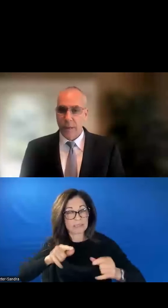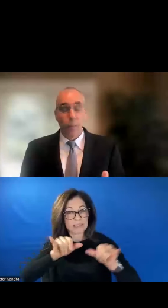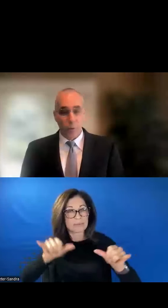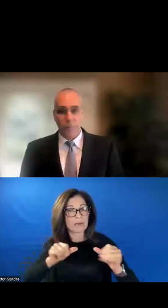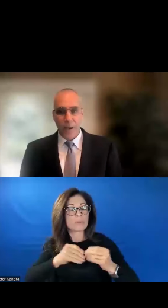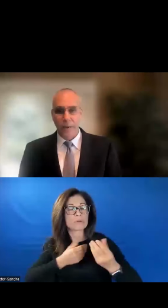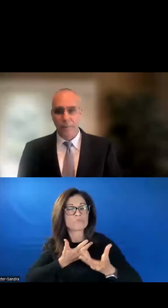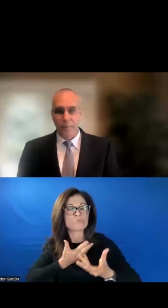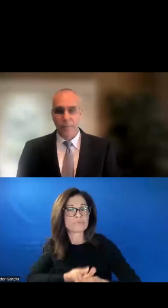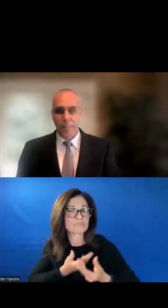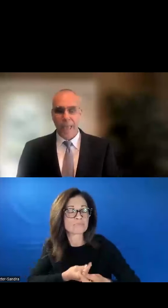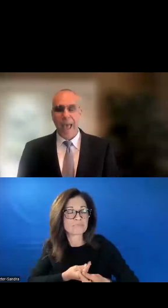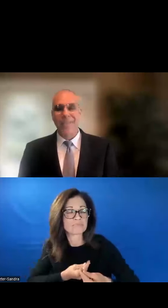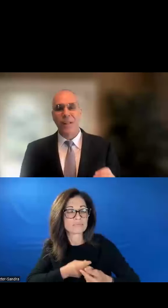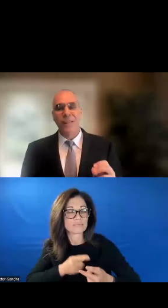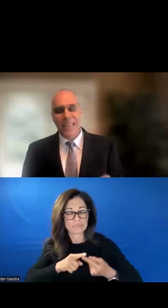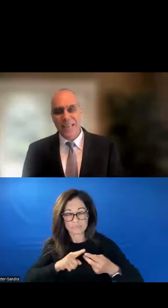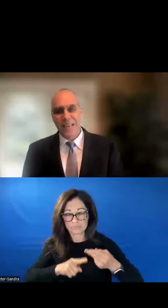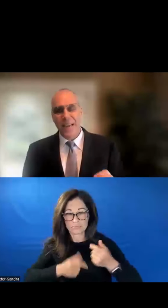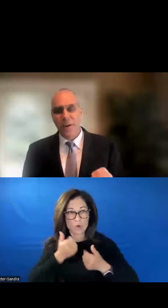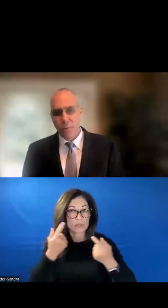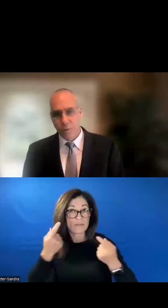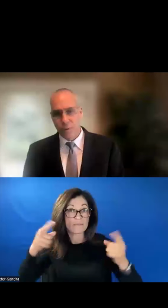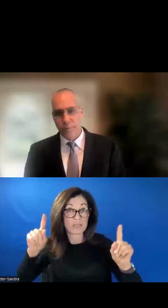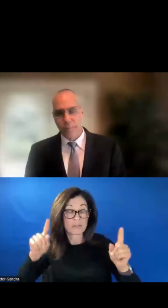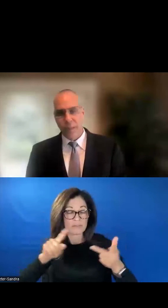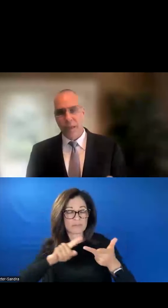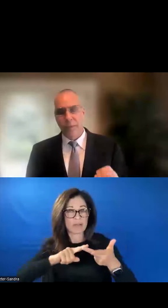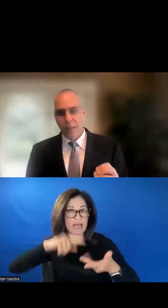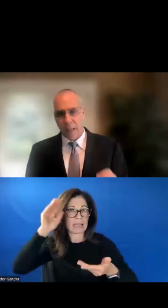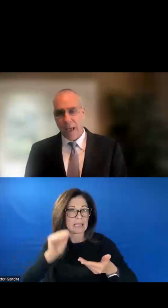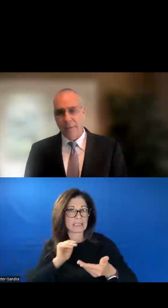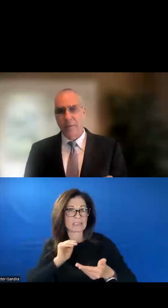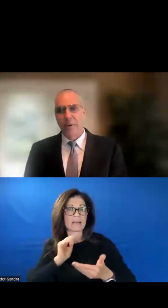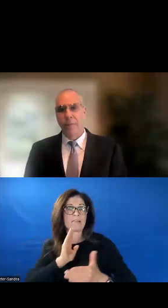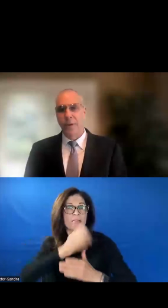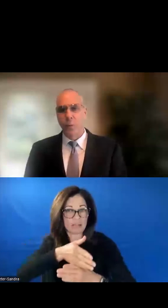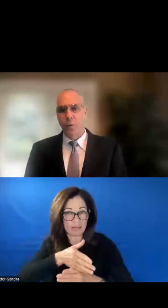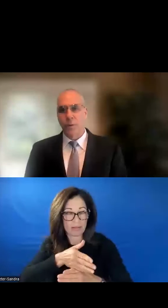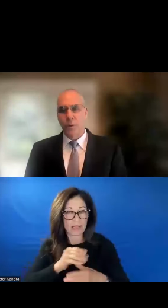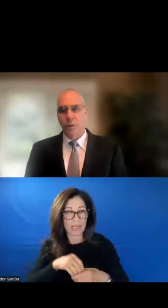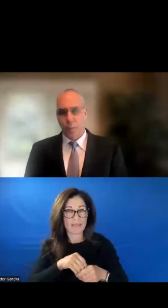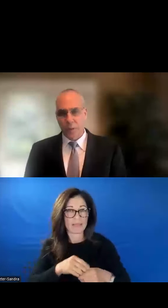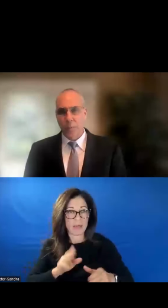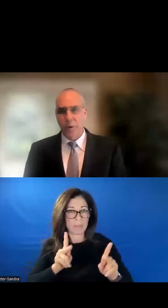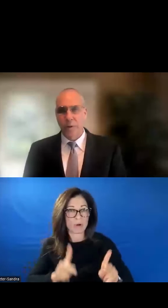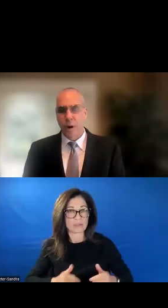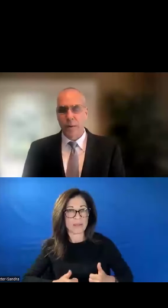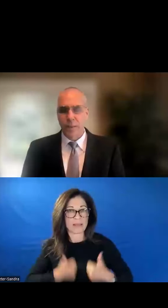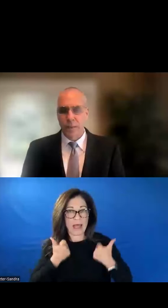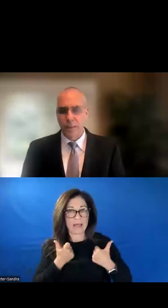THE MOST EFFECTIVE AND LEAST INTRUSIVE FOR THE LIVES THAT EXPERIENCE CRISIS.